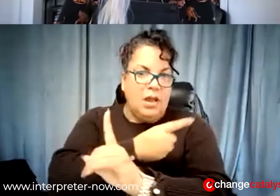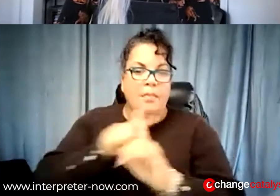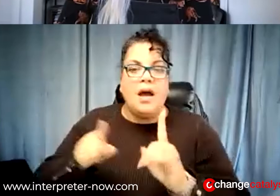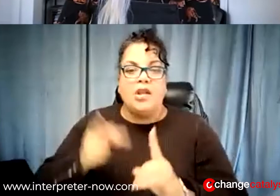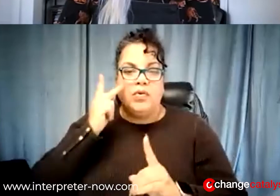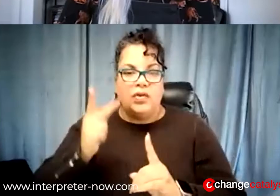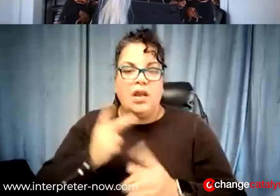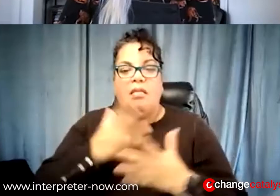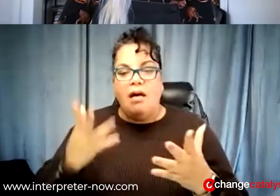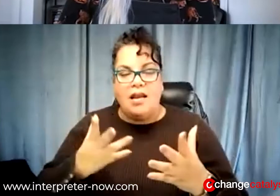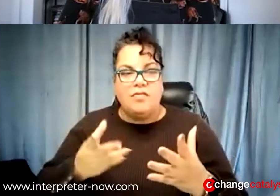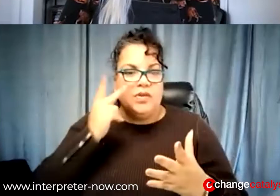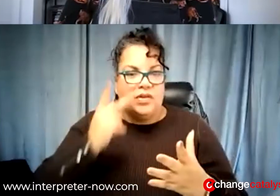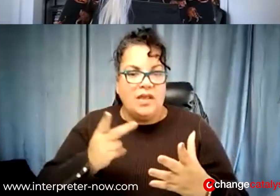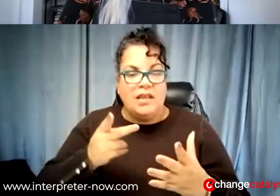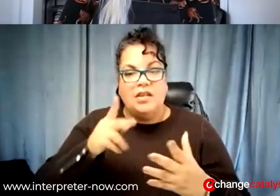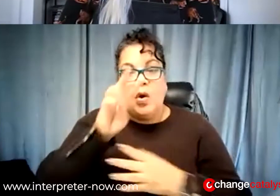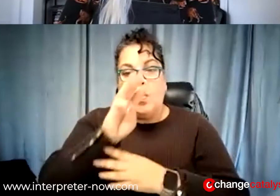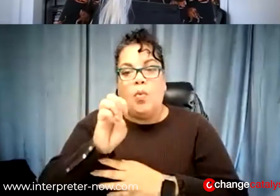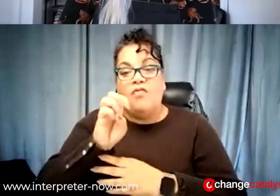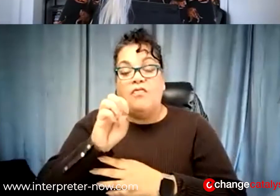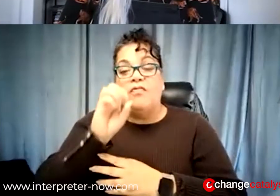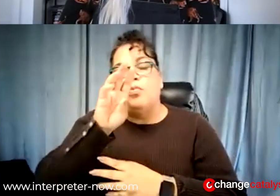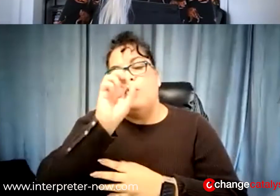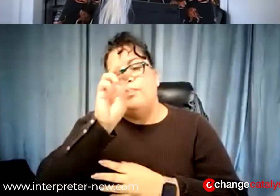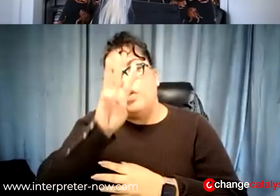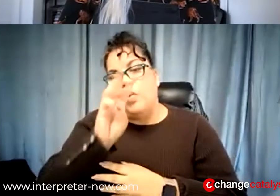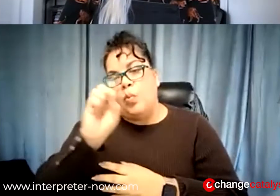with this new web free space, like, yes, there's technology, and there are new models around